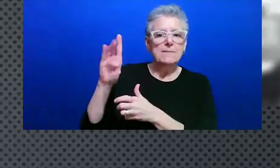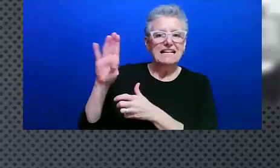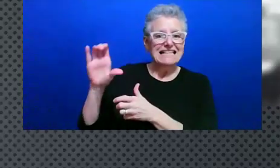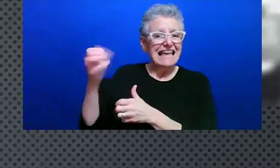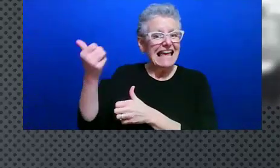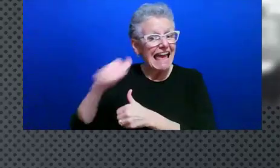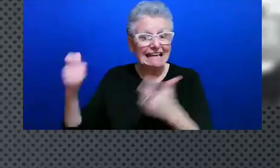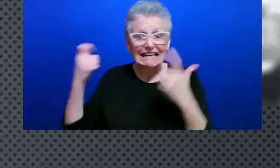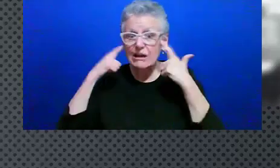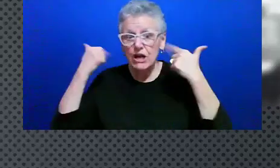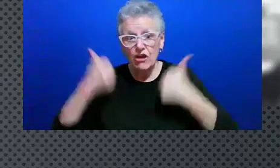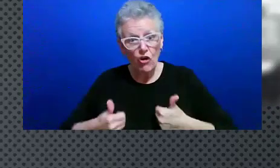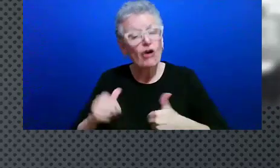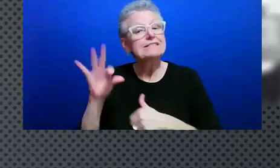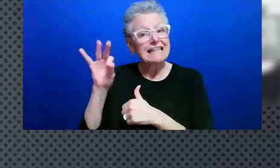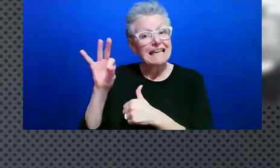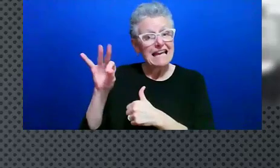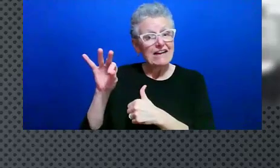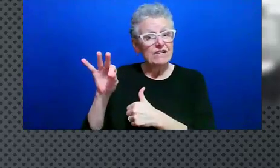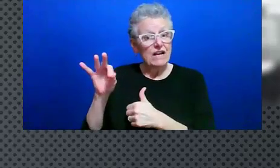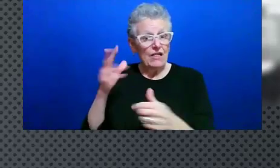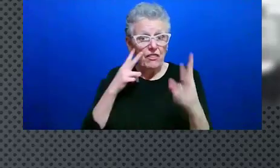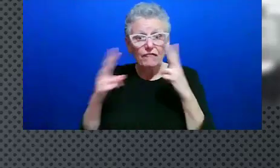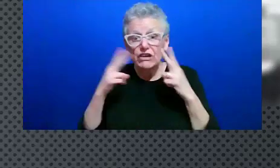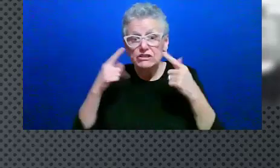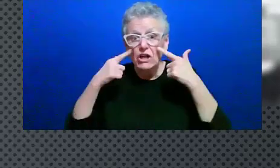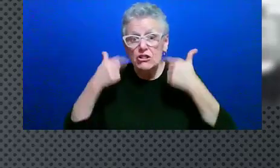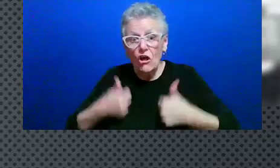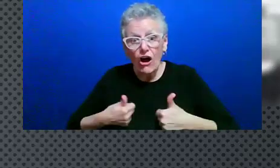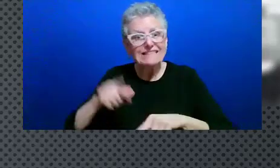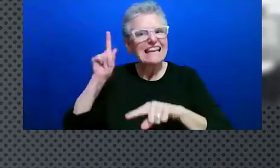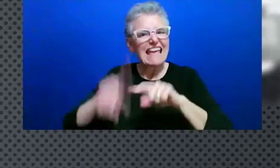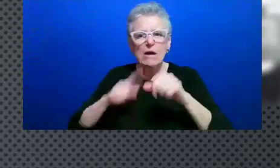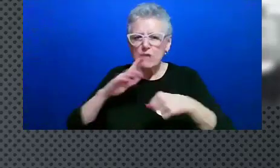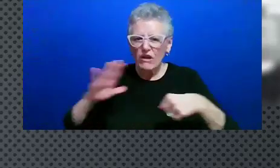And as long as the vision loss cannot be completely corrected